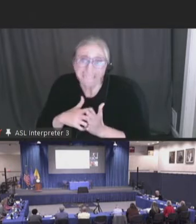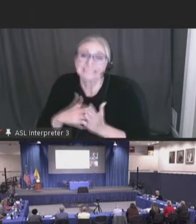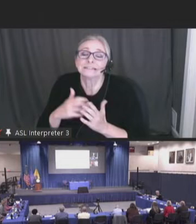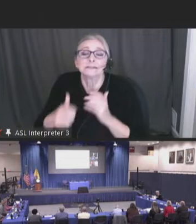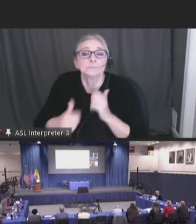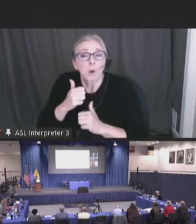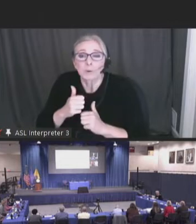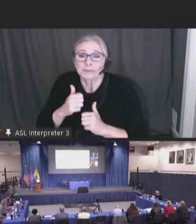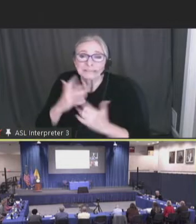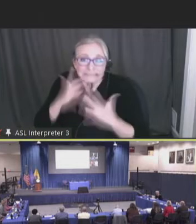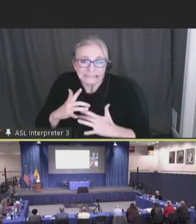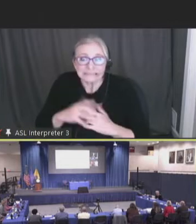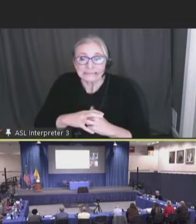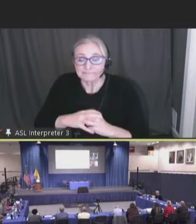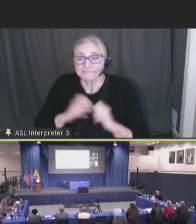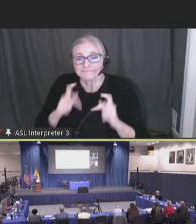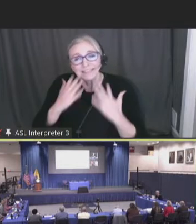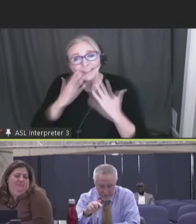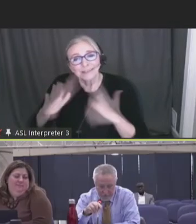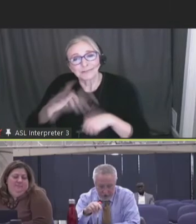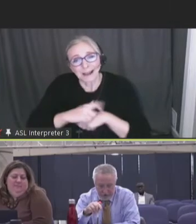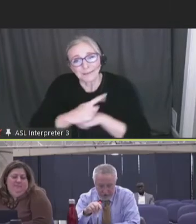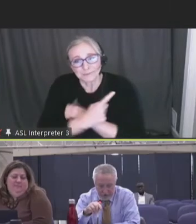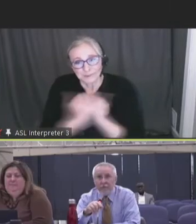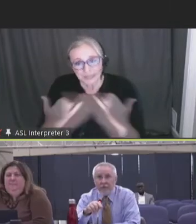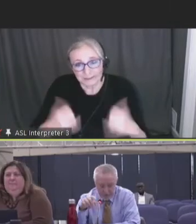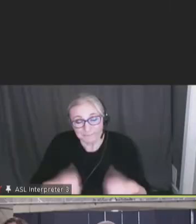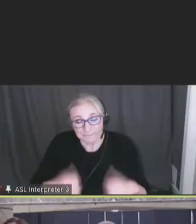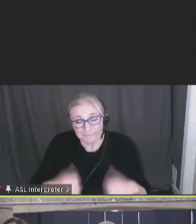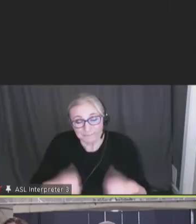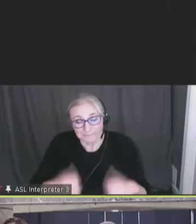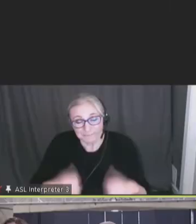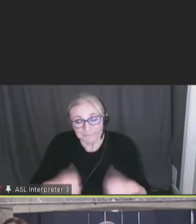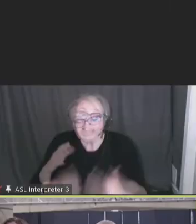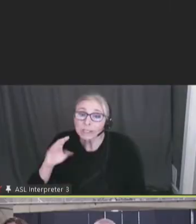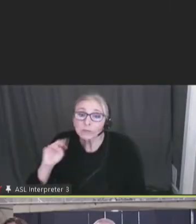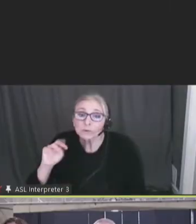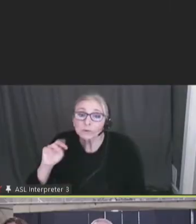Robert Hopkins: Thank you very much, Ms. Smith. And I want to thank all the members of